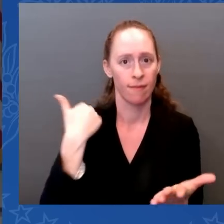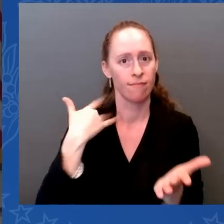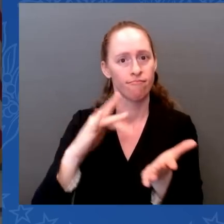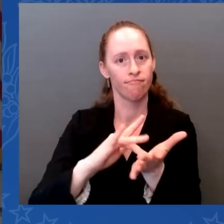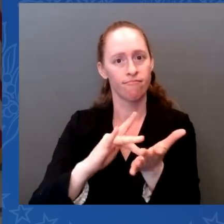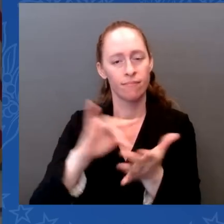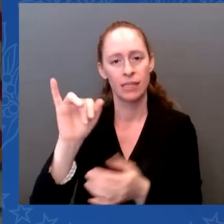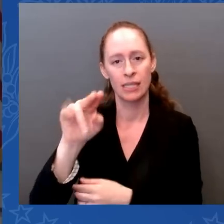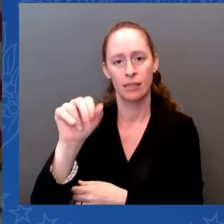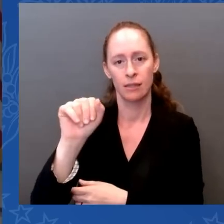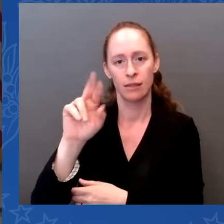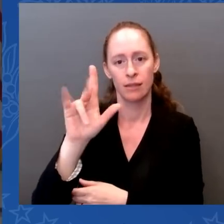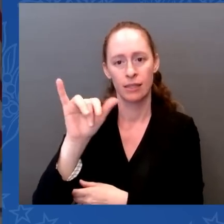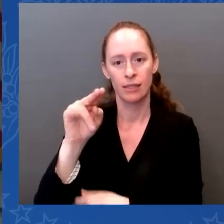However.